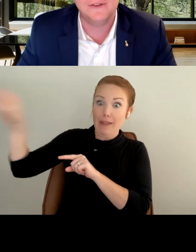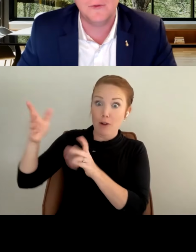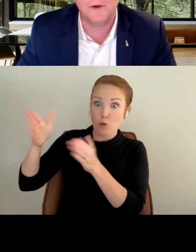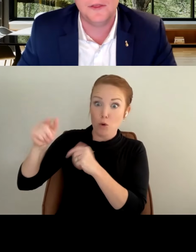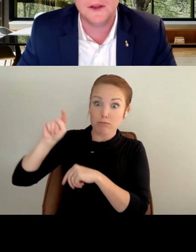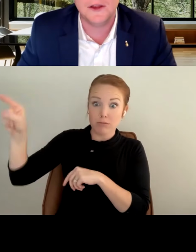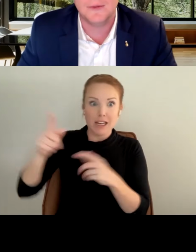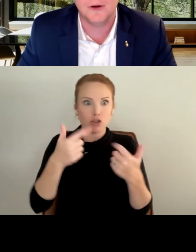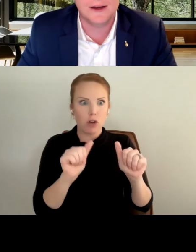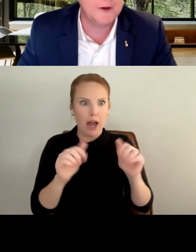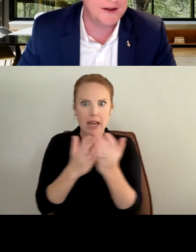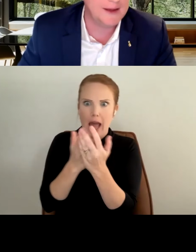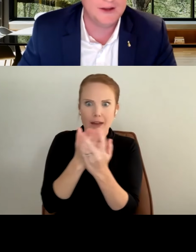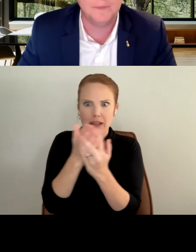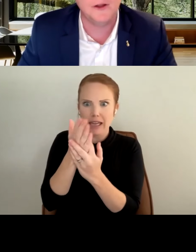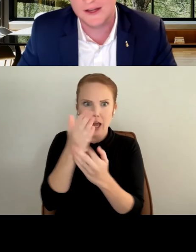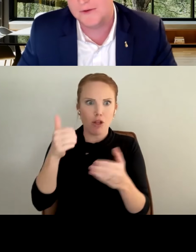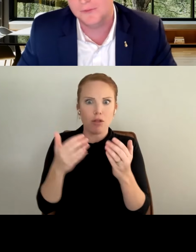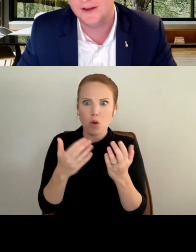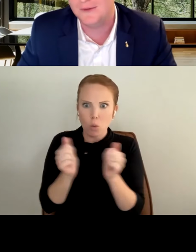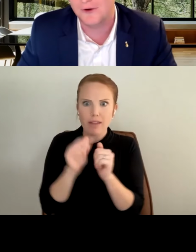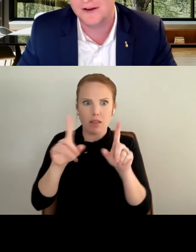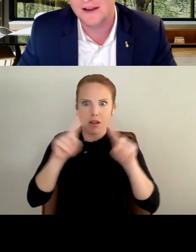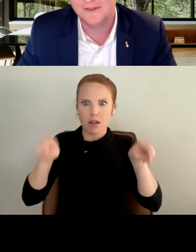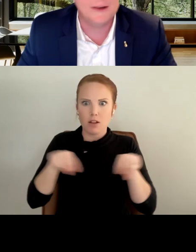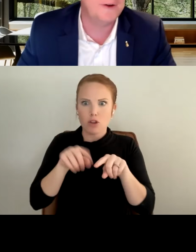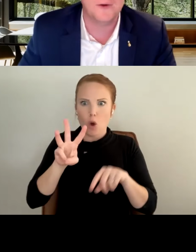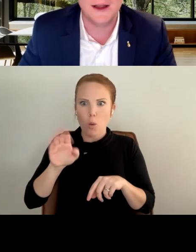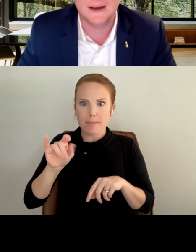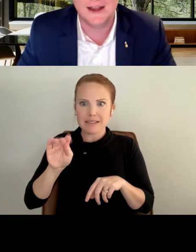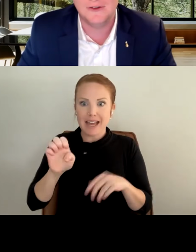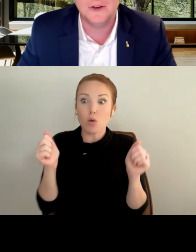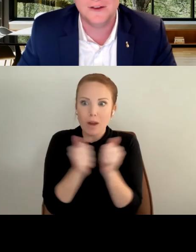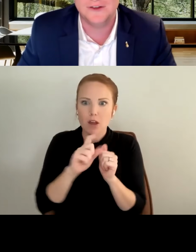site with your keyboard. And if you're on a laptop plug in a USB keyboard set it far away and do your